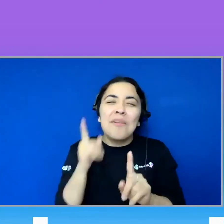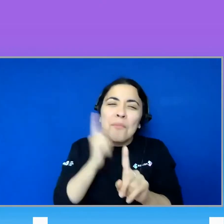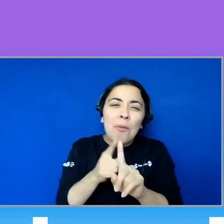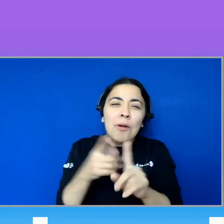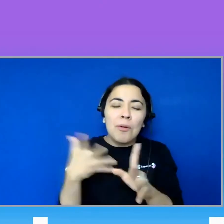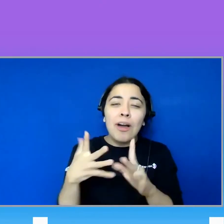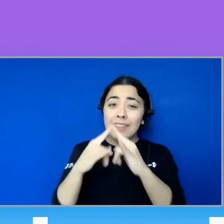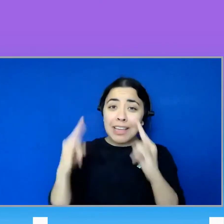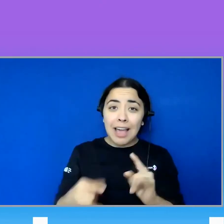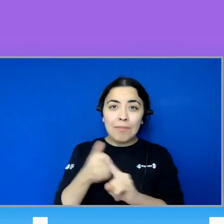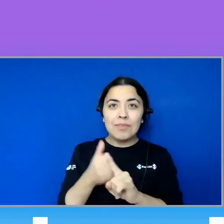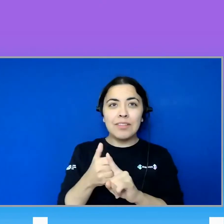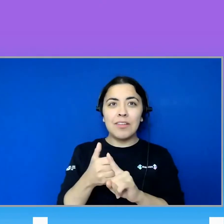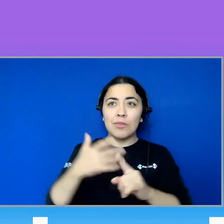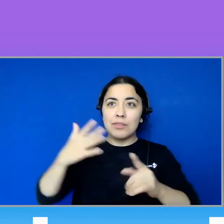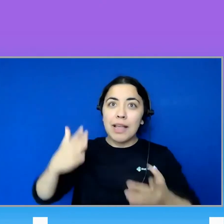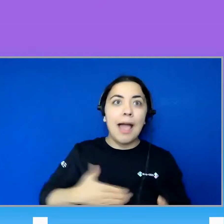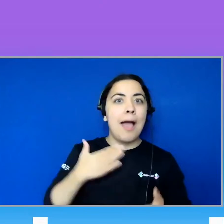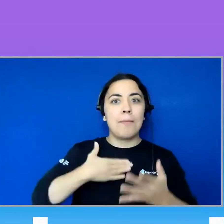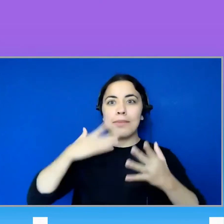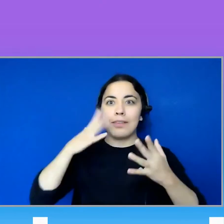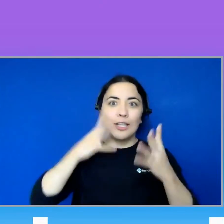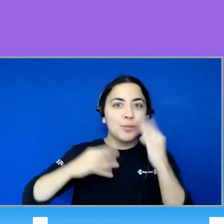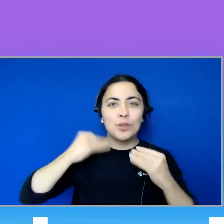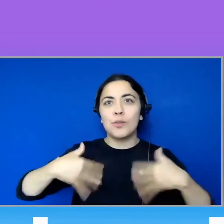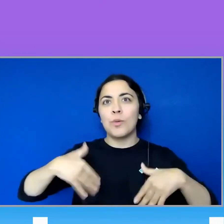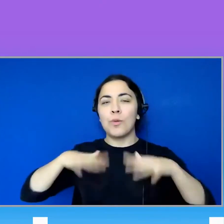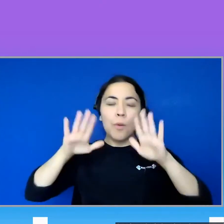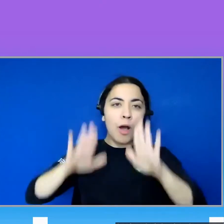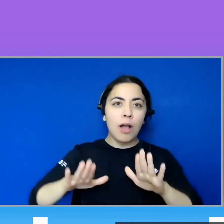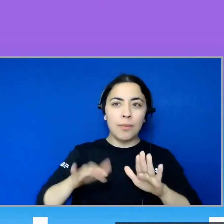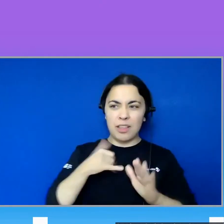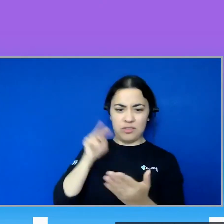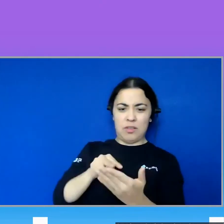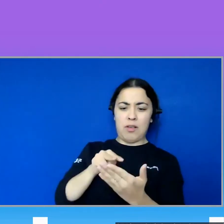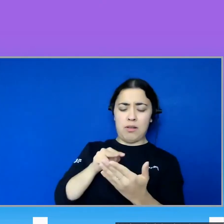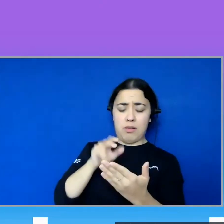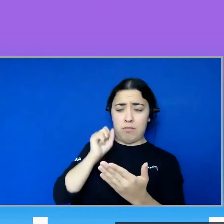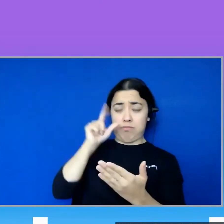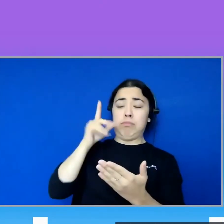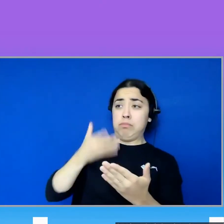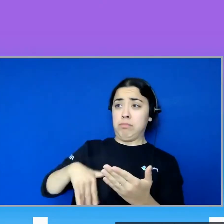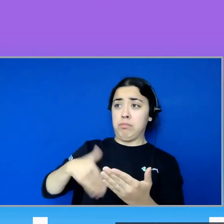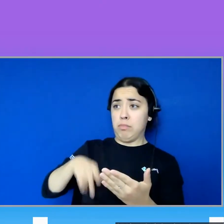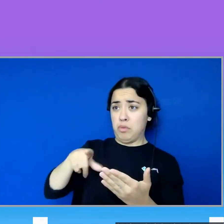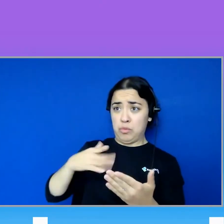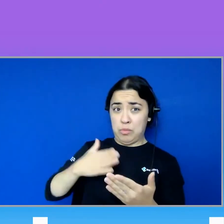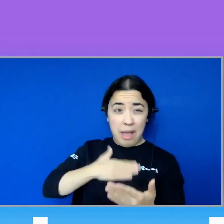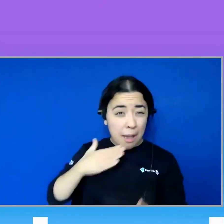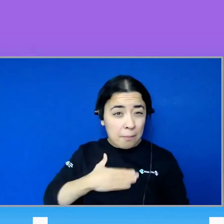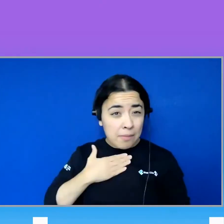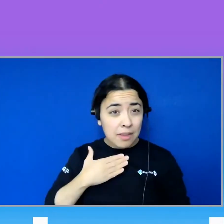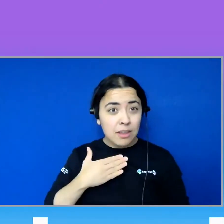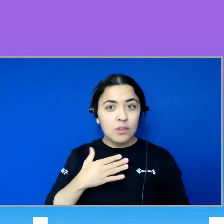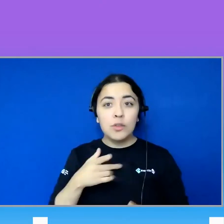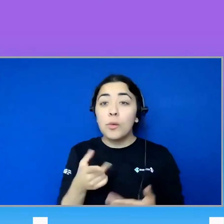happy experience, and that was